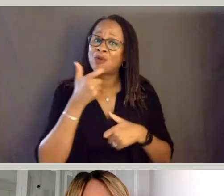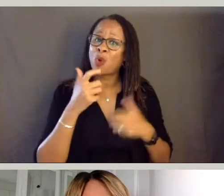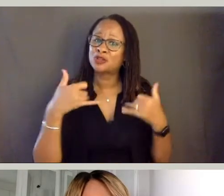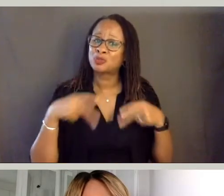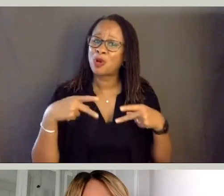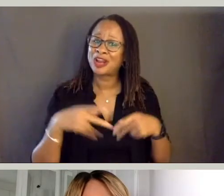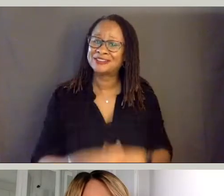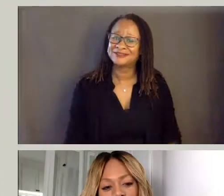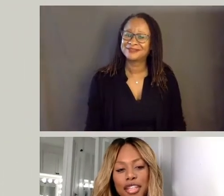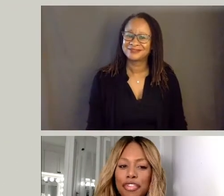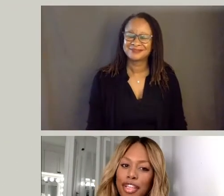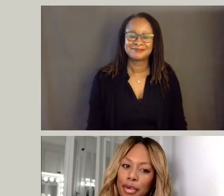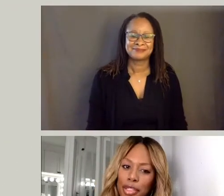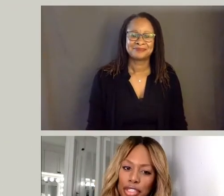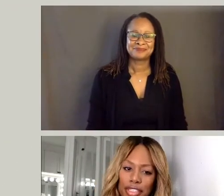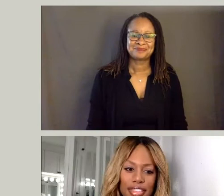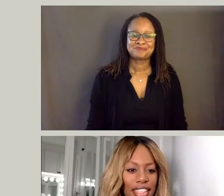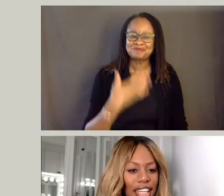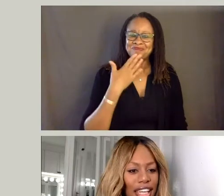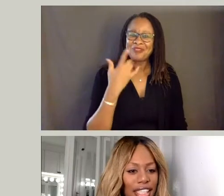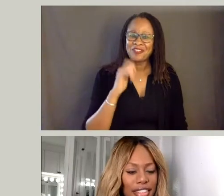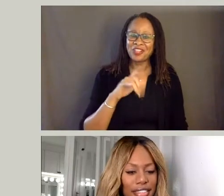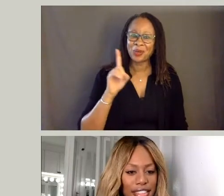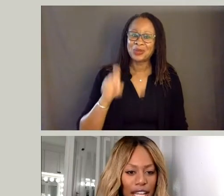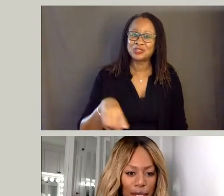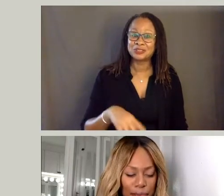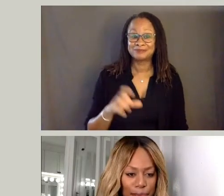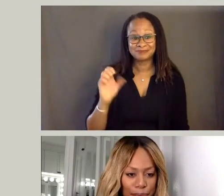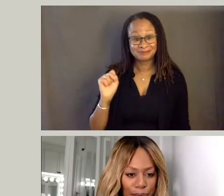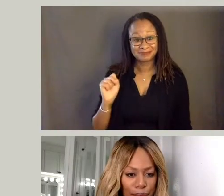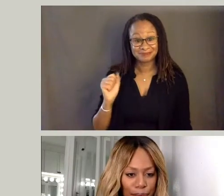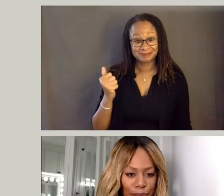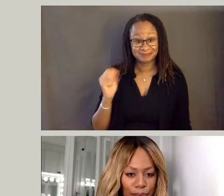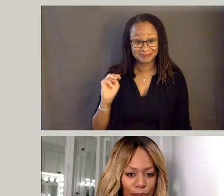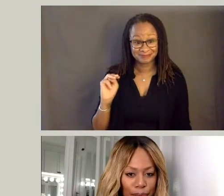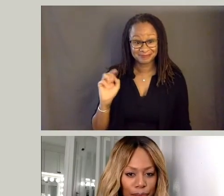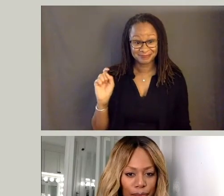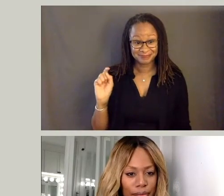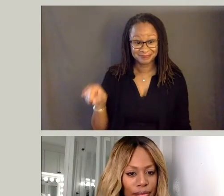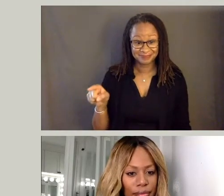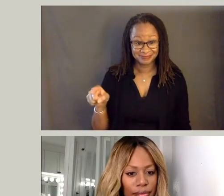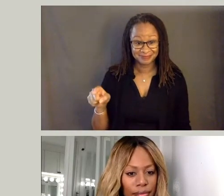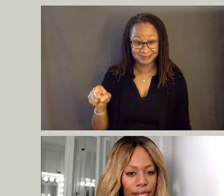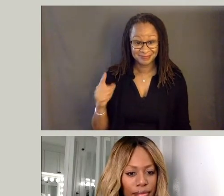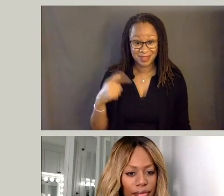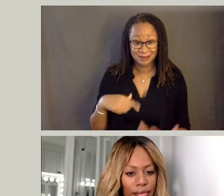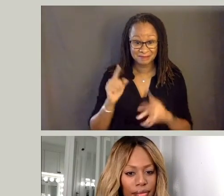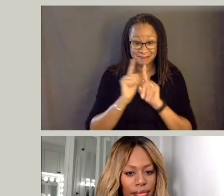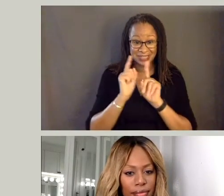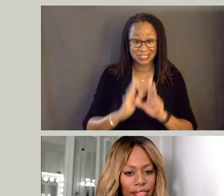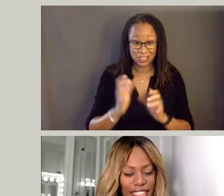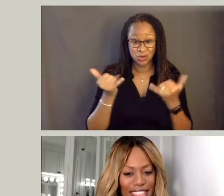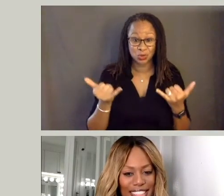Yeah. Thank you for that question. Sam. Yeah. What are your mentees doing now?